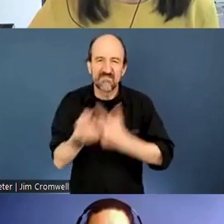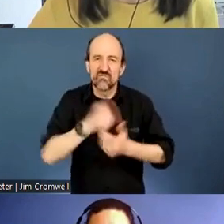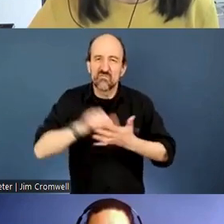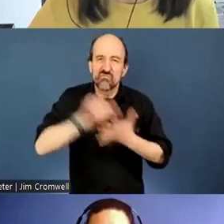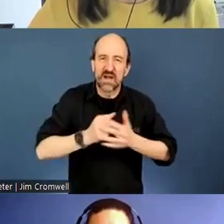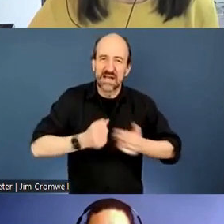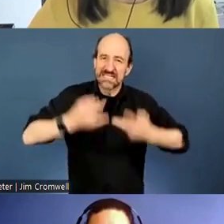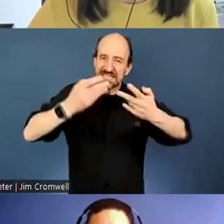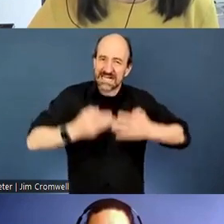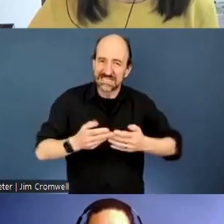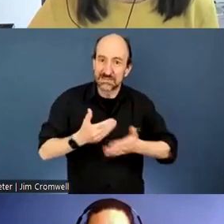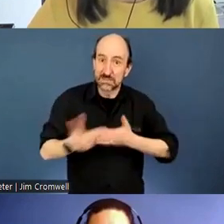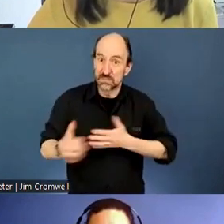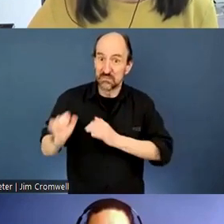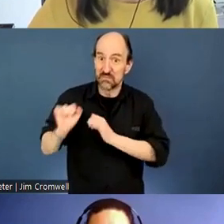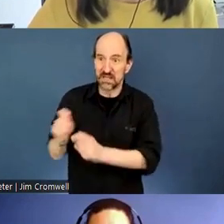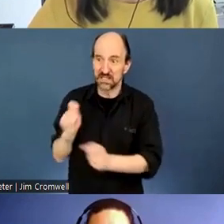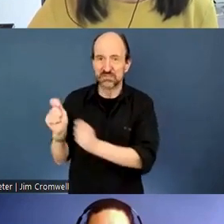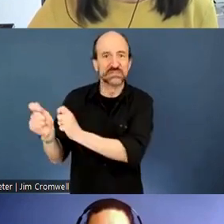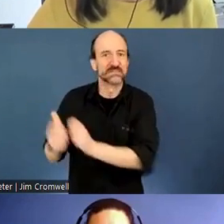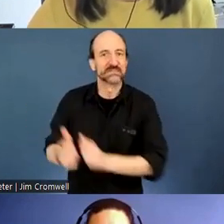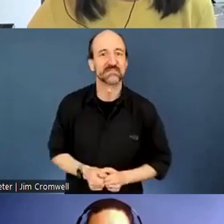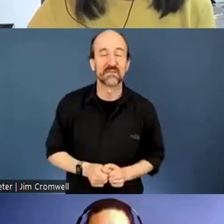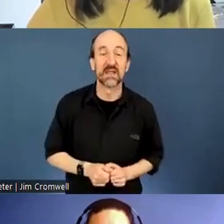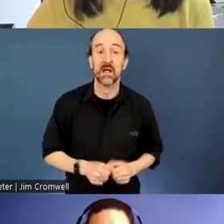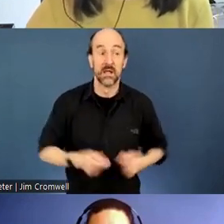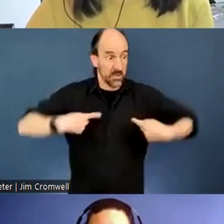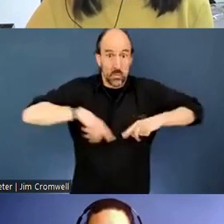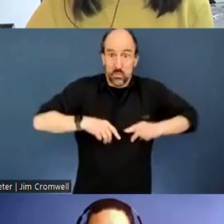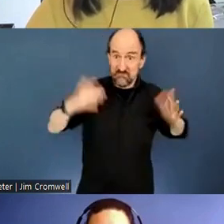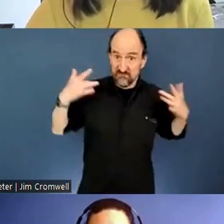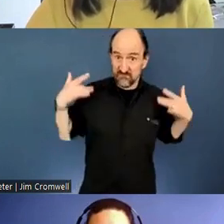That's all from us and we're hoping, Nancy and I, that there